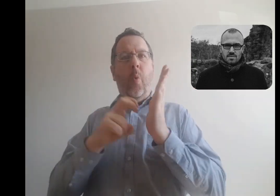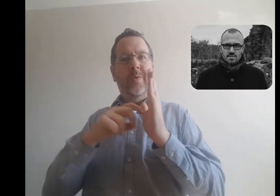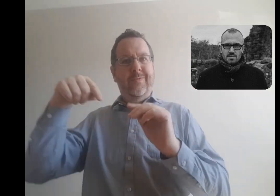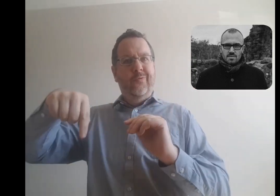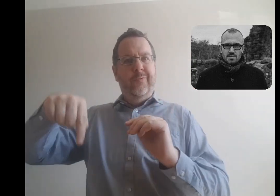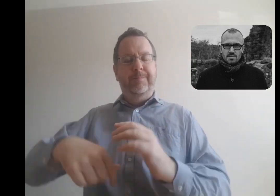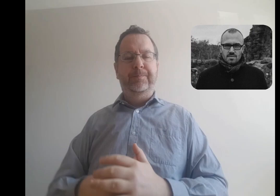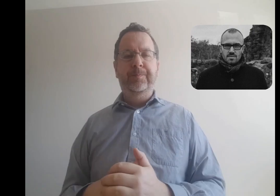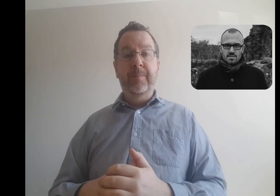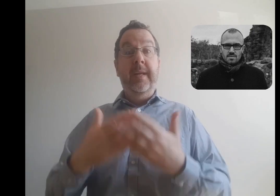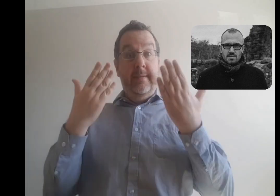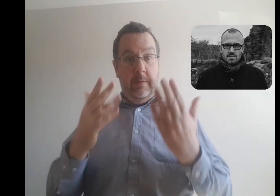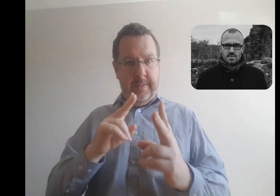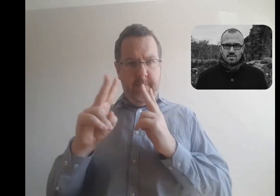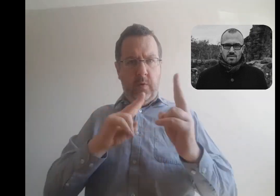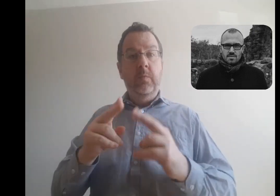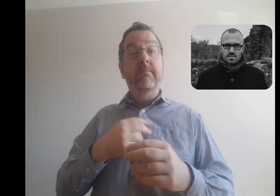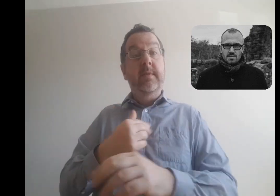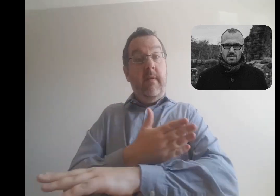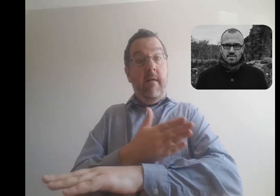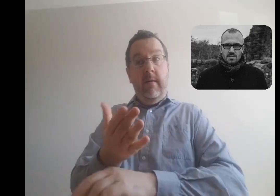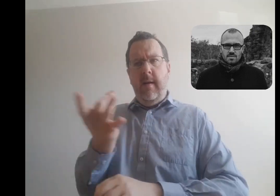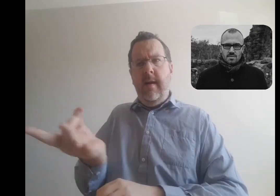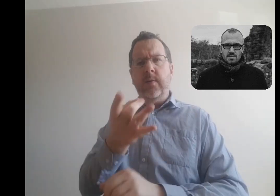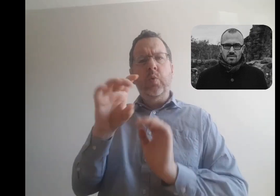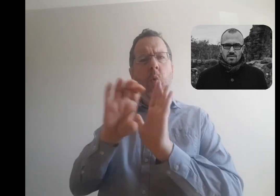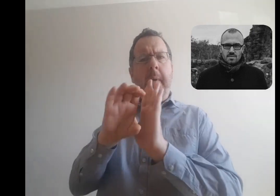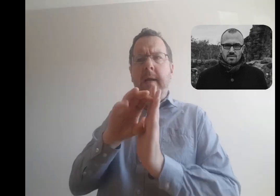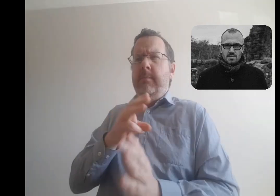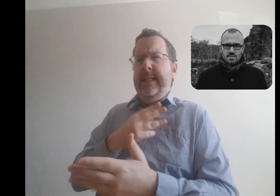Now to the interview itself. I began by asking Cormac to give an overview